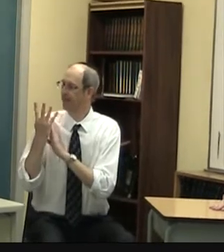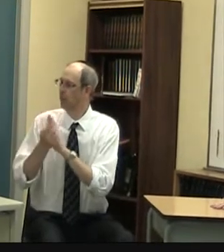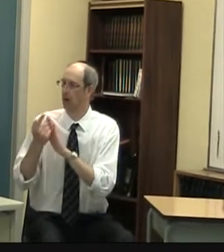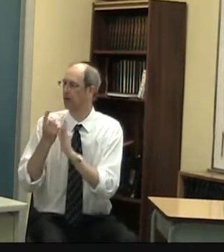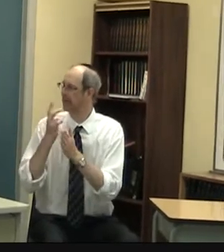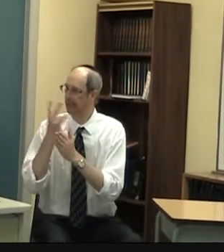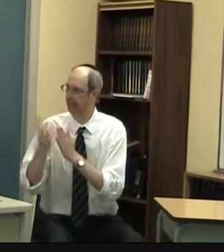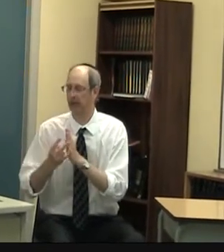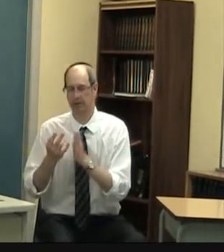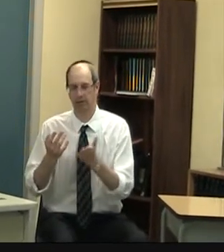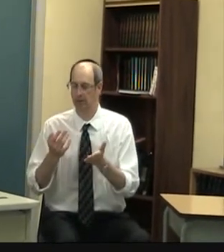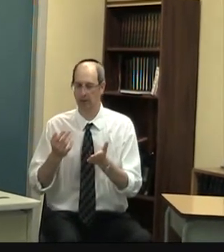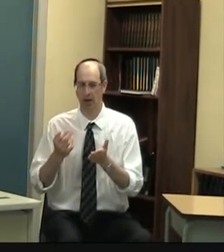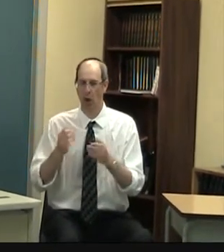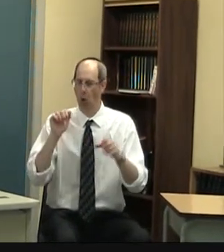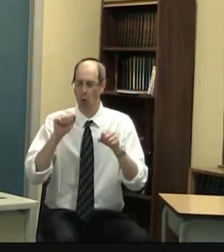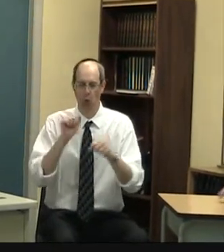workers from social services living in our house